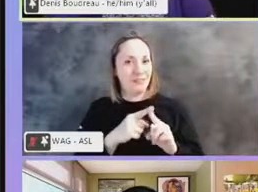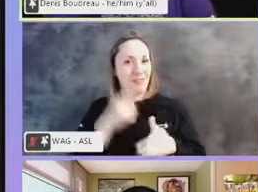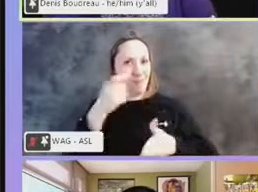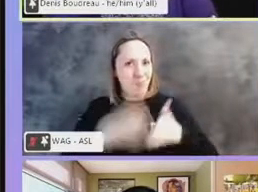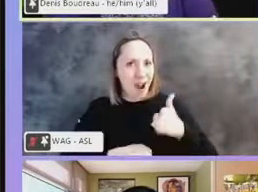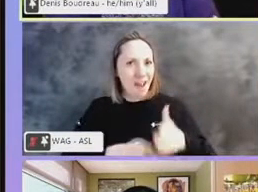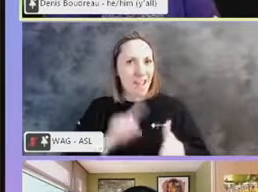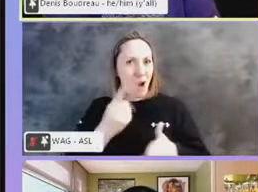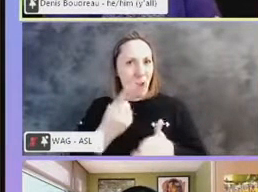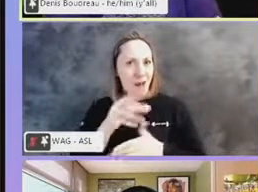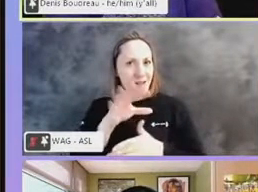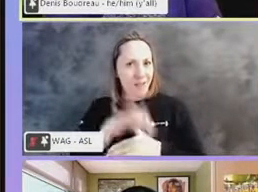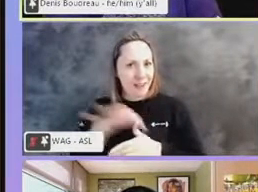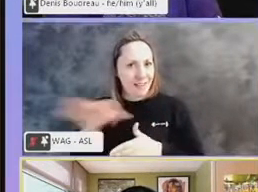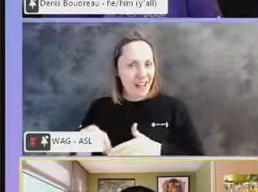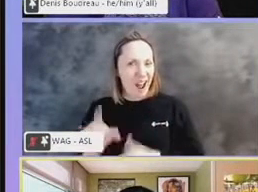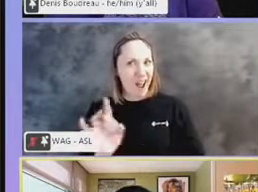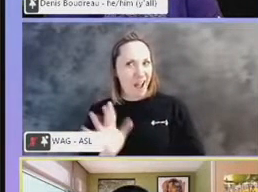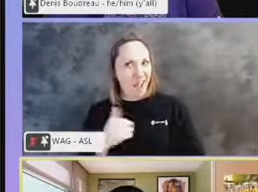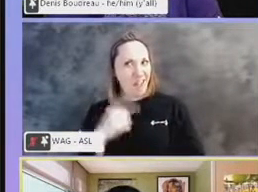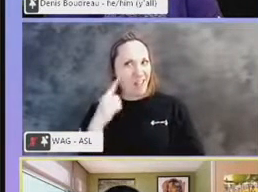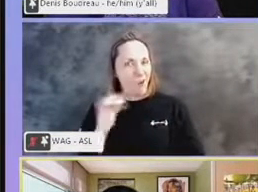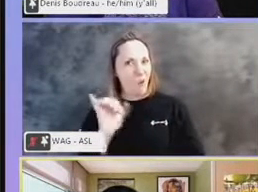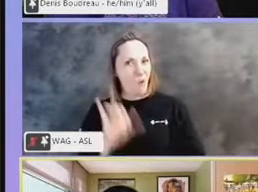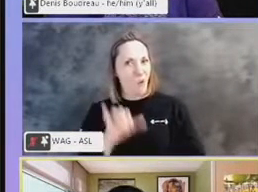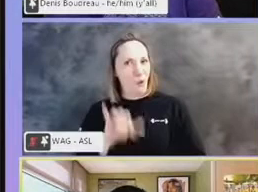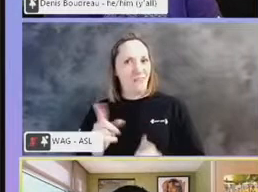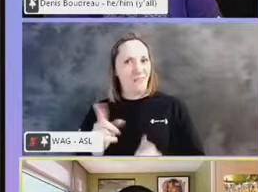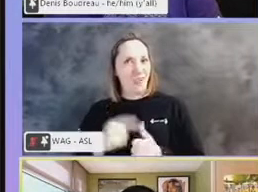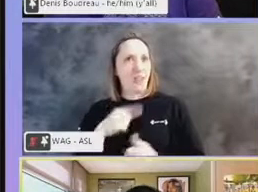purchased the book. You've got excitement excitement